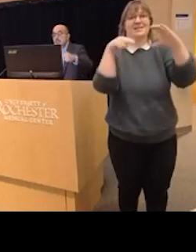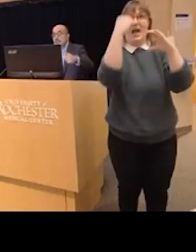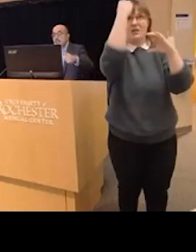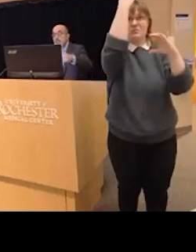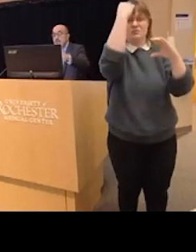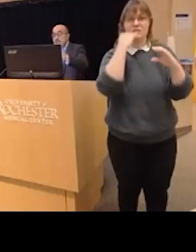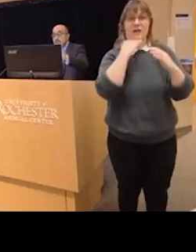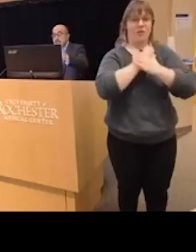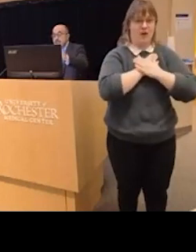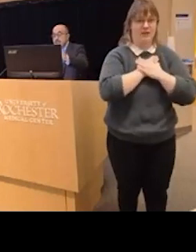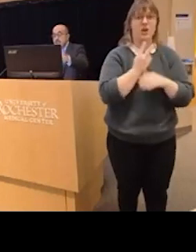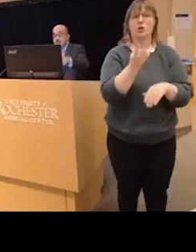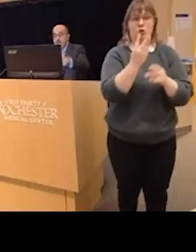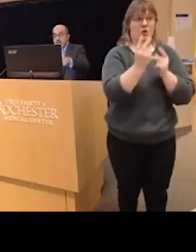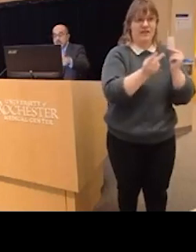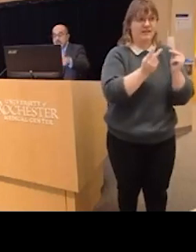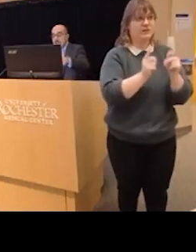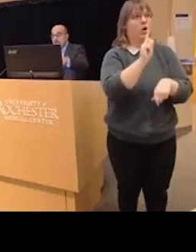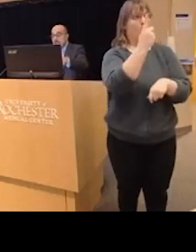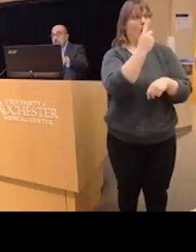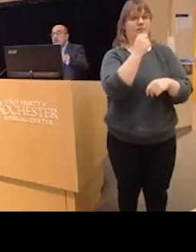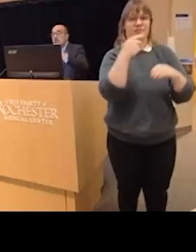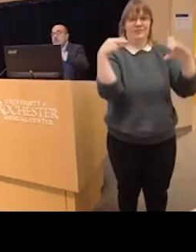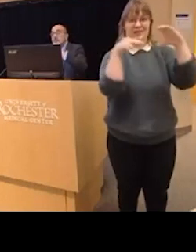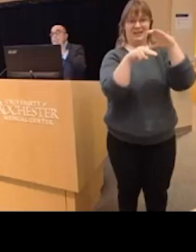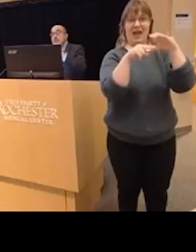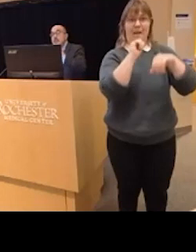so during one of the visits they would get the Baseline scan then we would do these Maneuvers